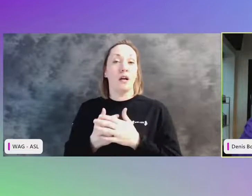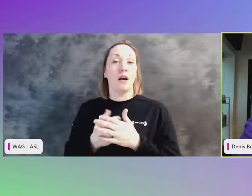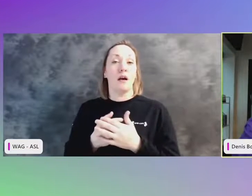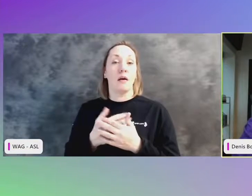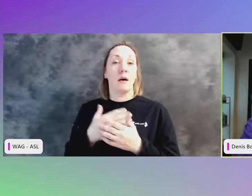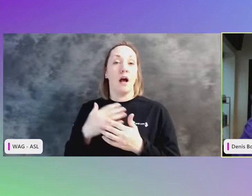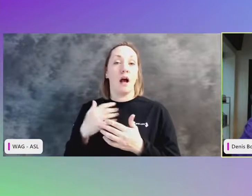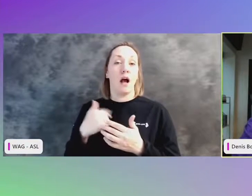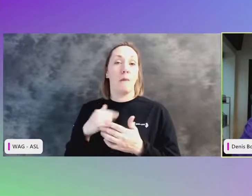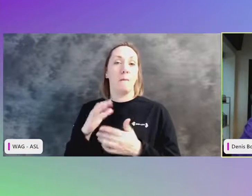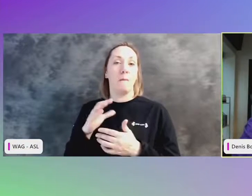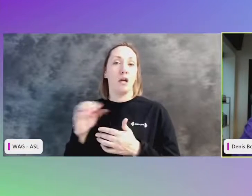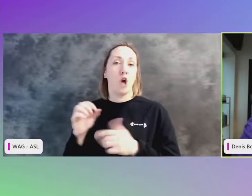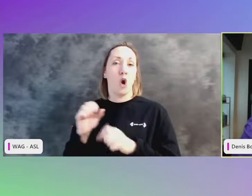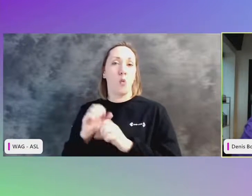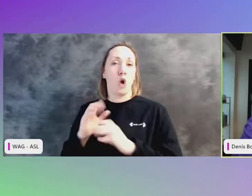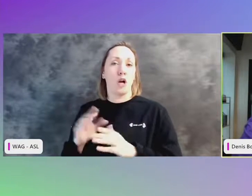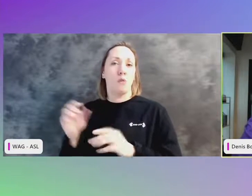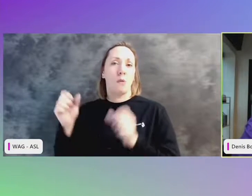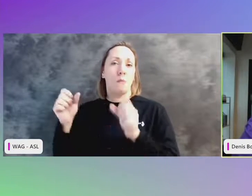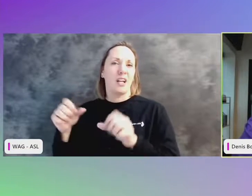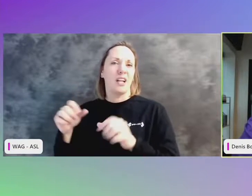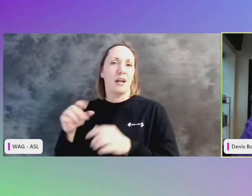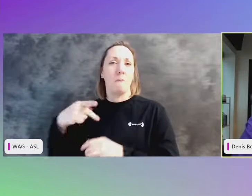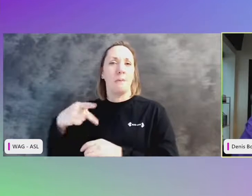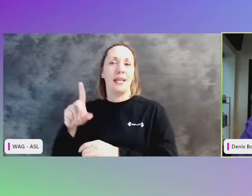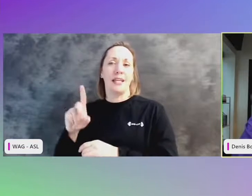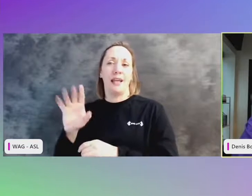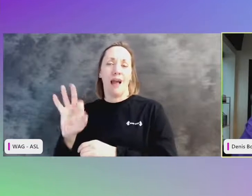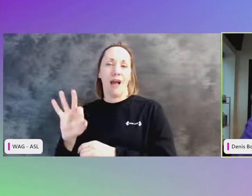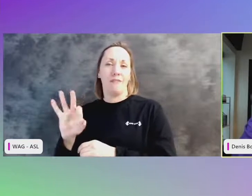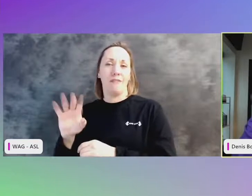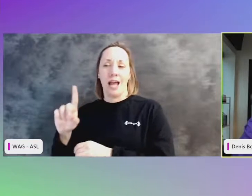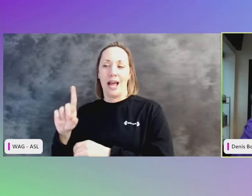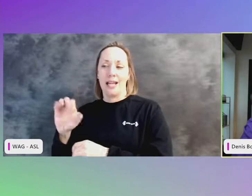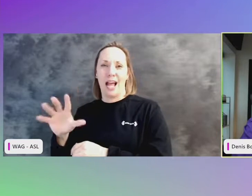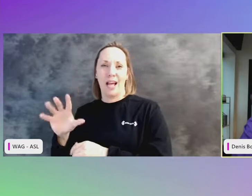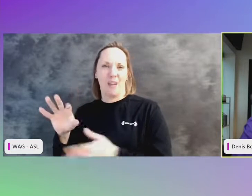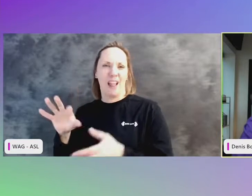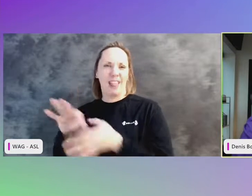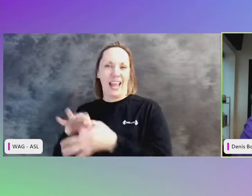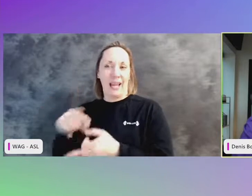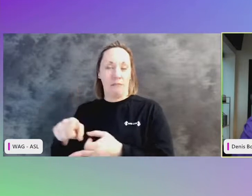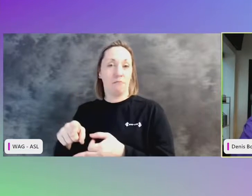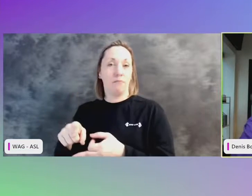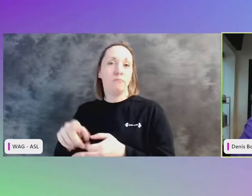people. Based types of circumstances. on different As we get started, and because I wanted to embody a lot of the things in I will be talking about this session, Michael